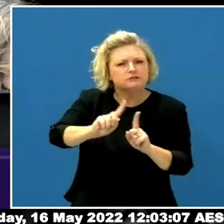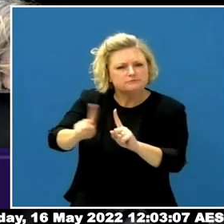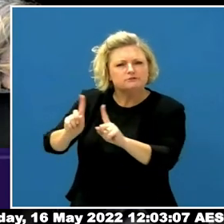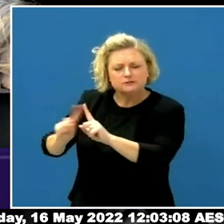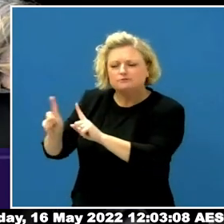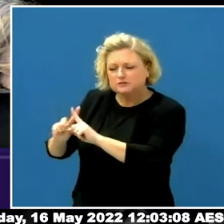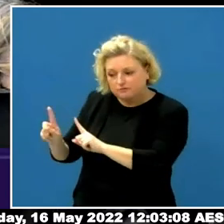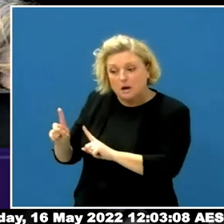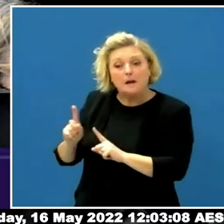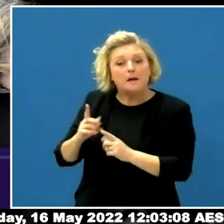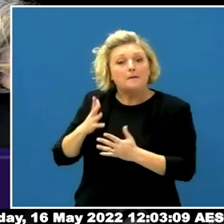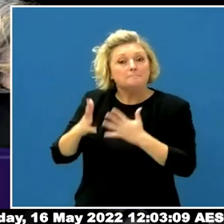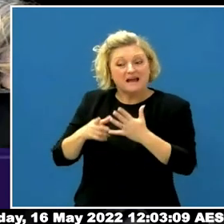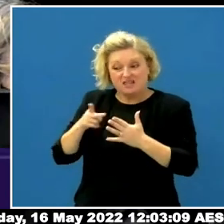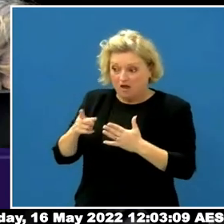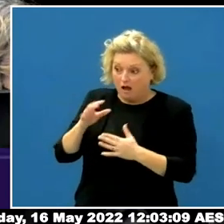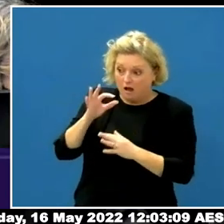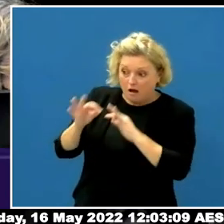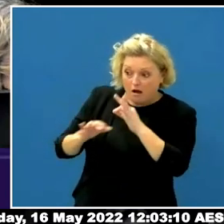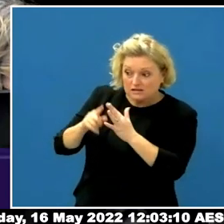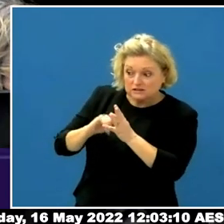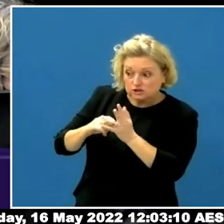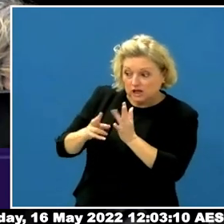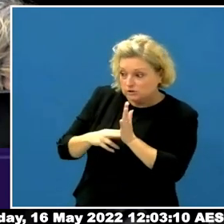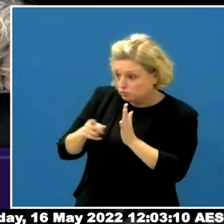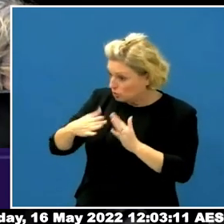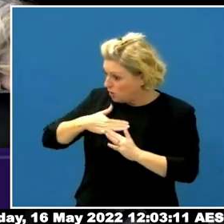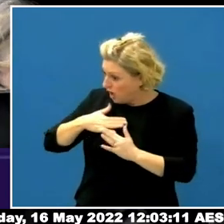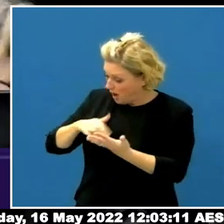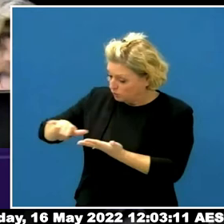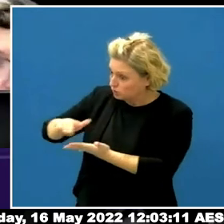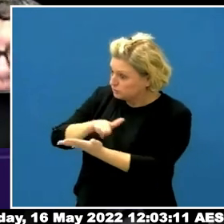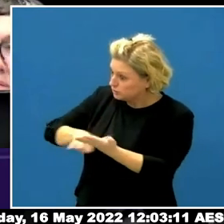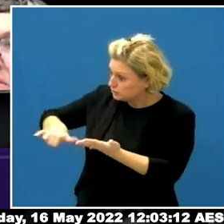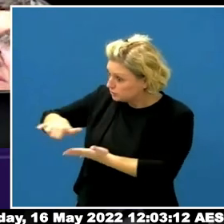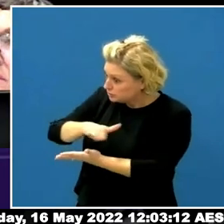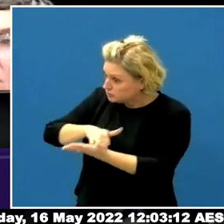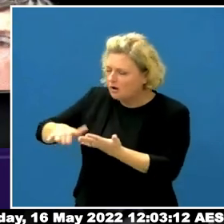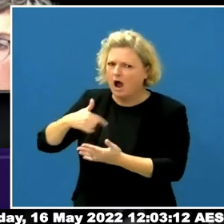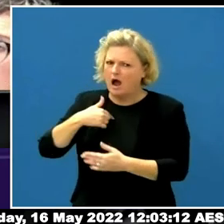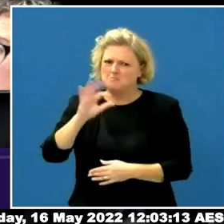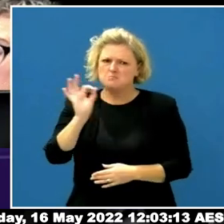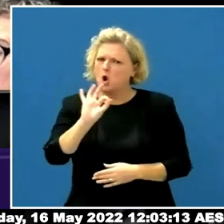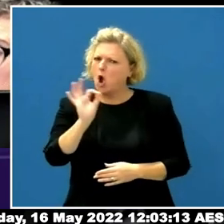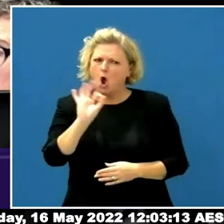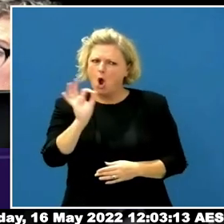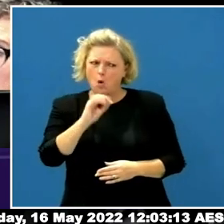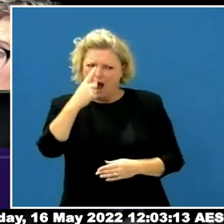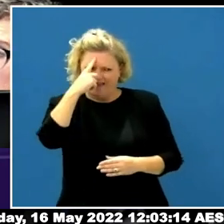Not that I can recall. Alright. SALLY: I do recall getting a list for Club Afford on what they